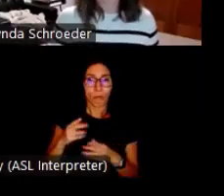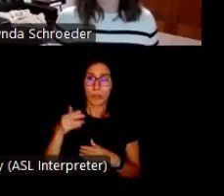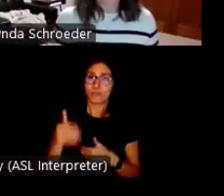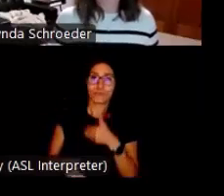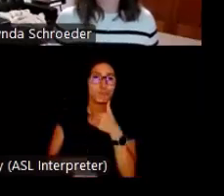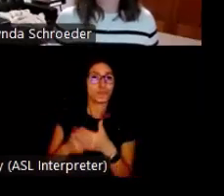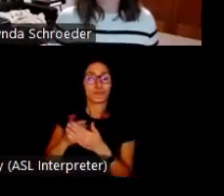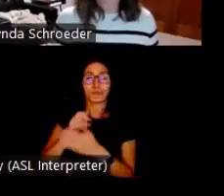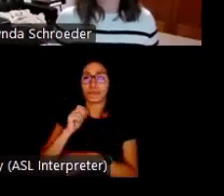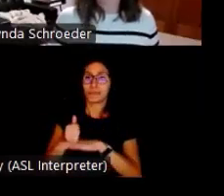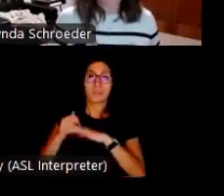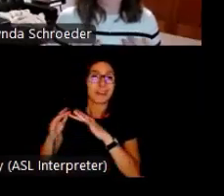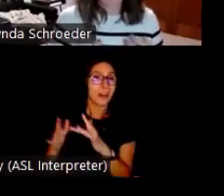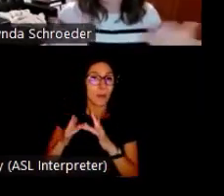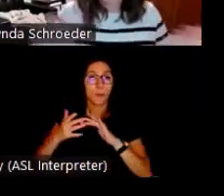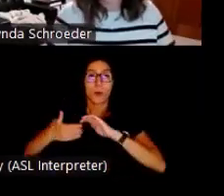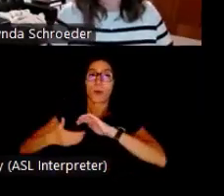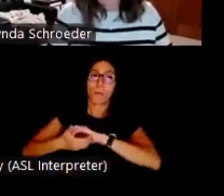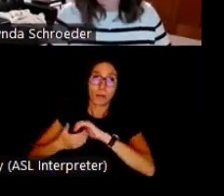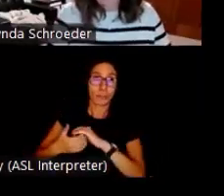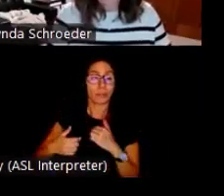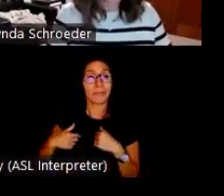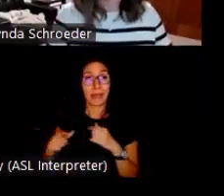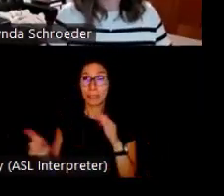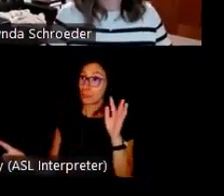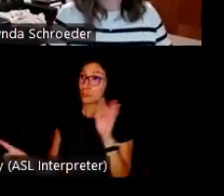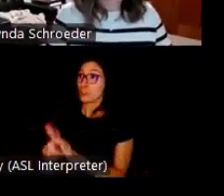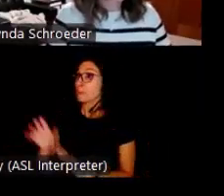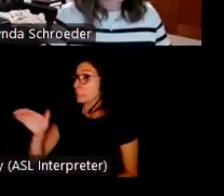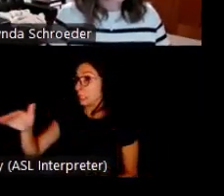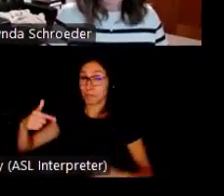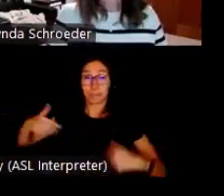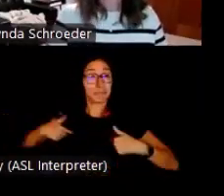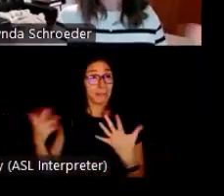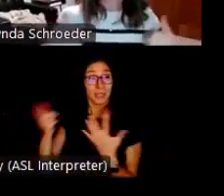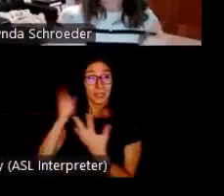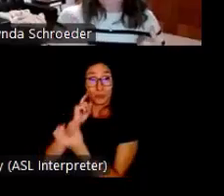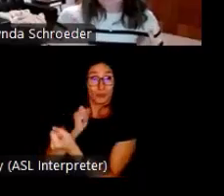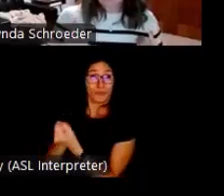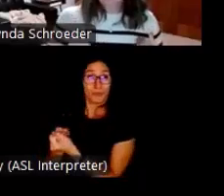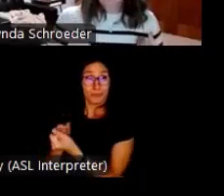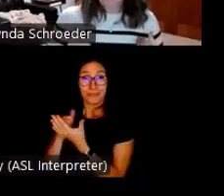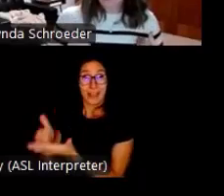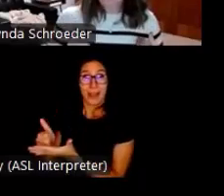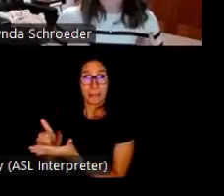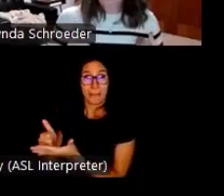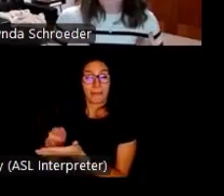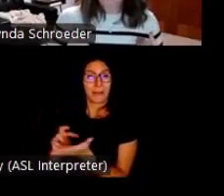and say, use me as a tool, community will start to come to you and ask you and say,